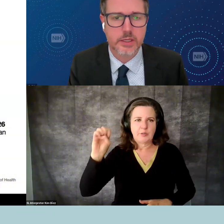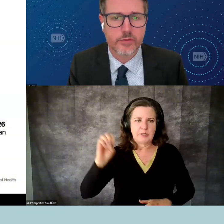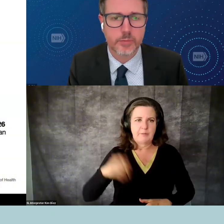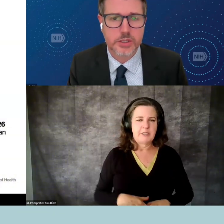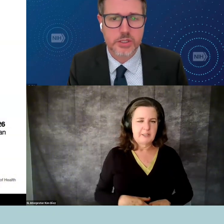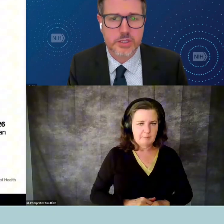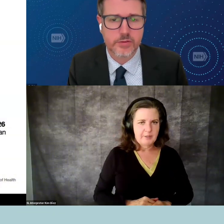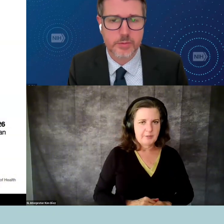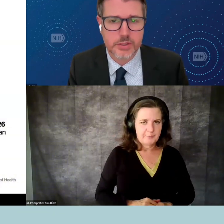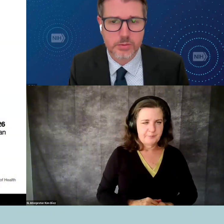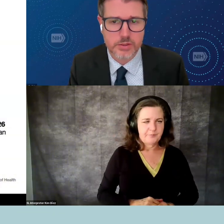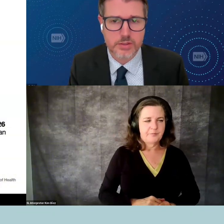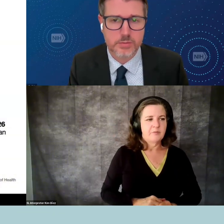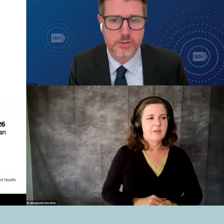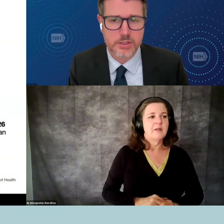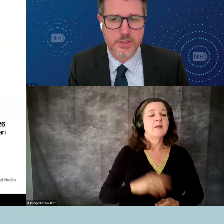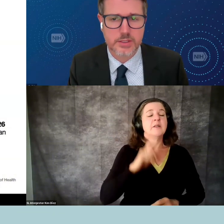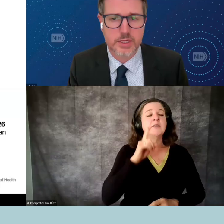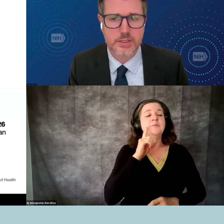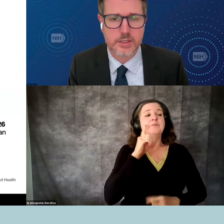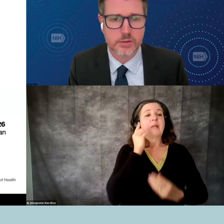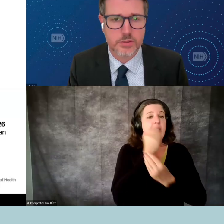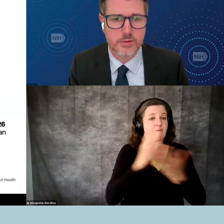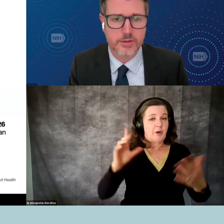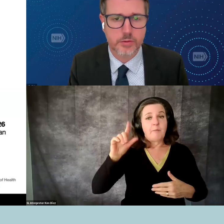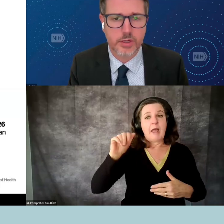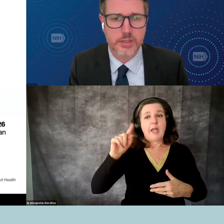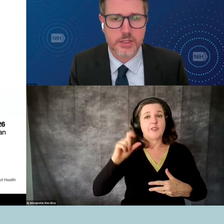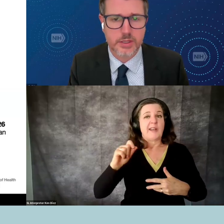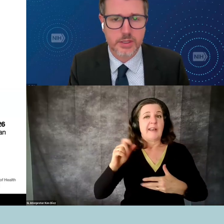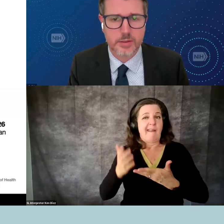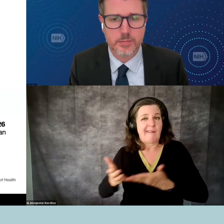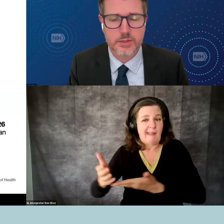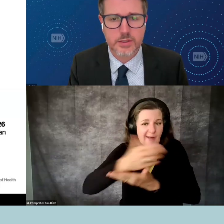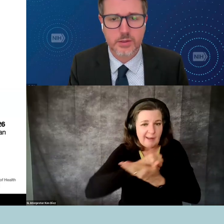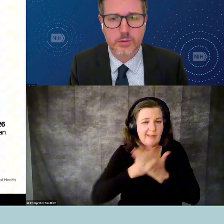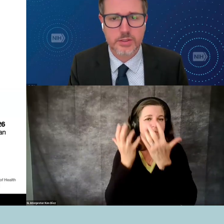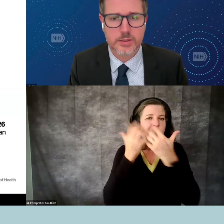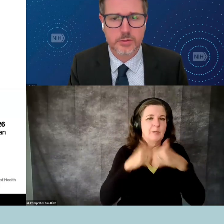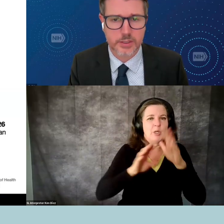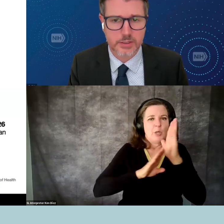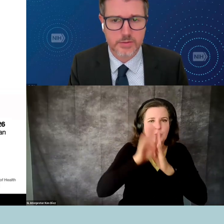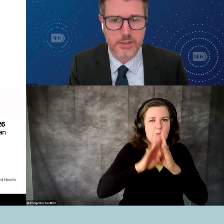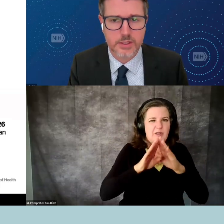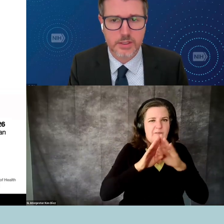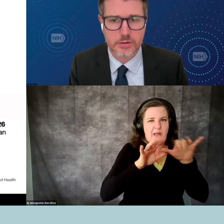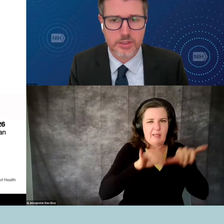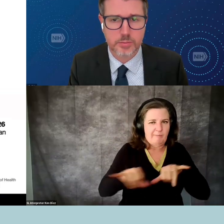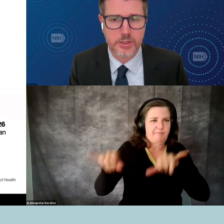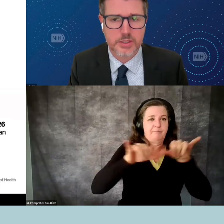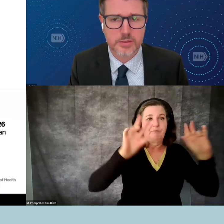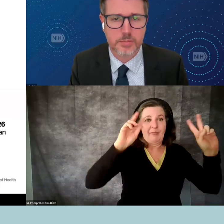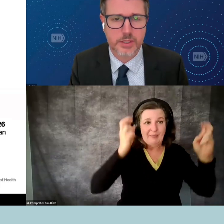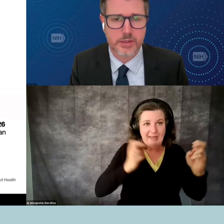Information and data from these sources were synthesized and then used to develop cross-cutting themes, goals, and objectives that address pressing public